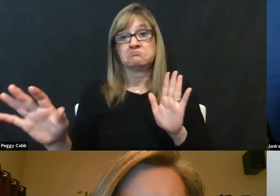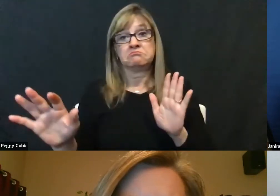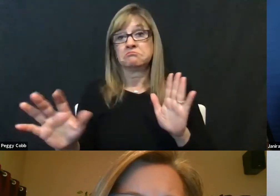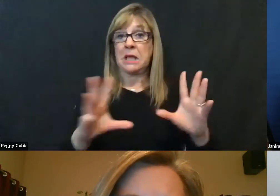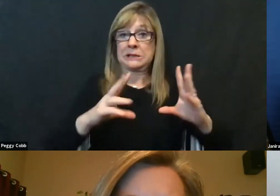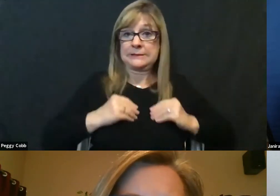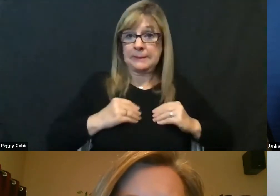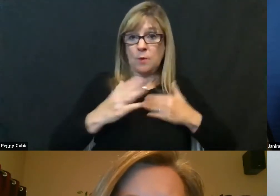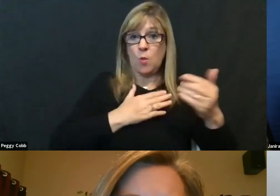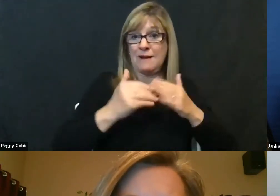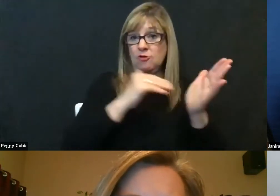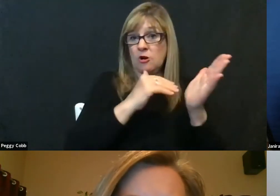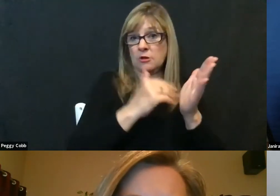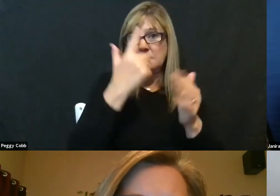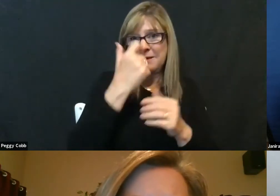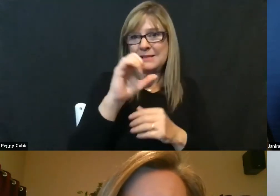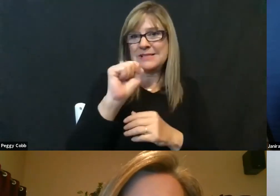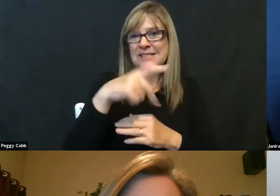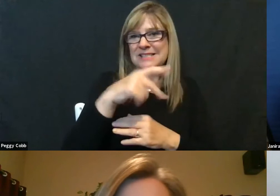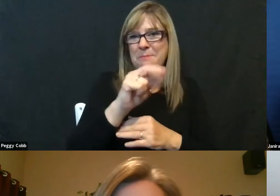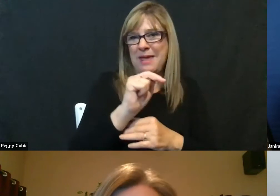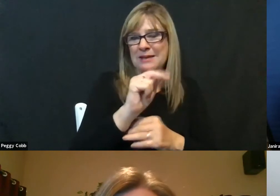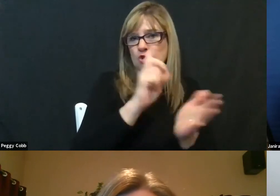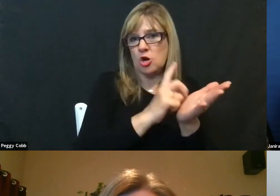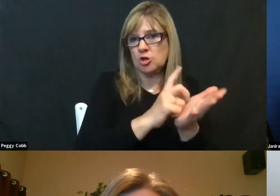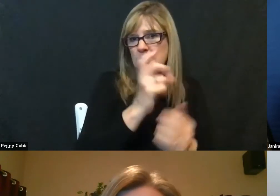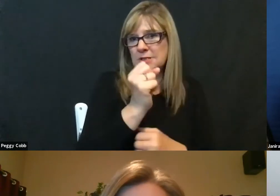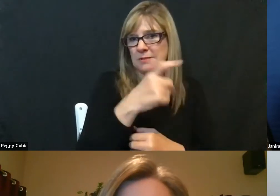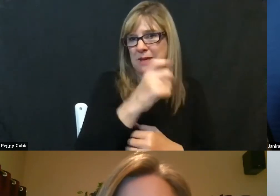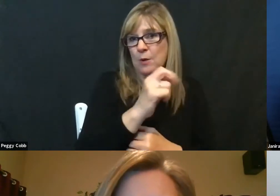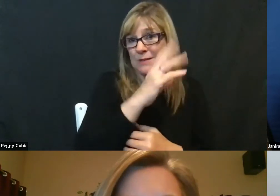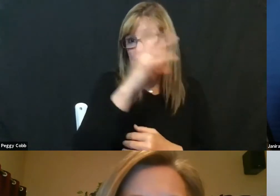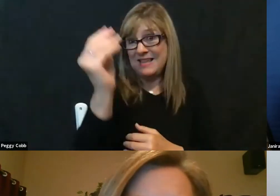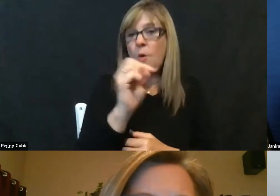because Dr. Spann was leaving or I could find my own audiologist.